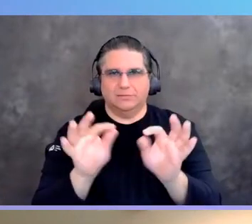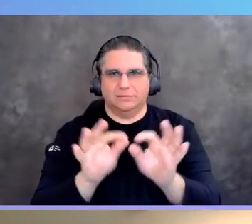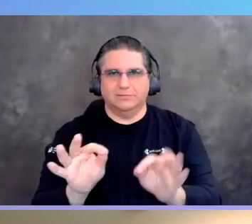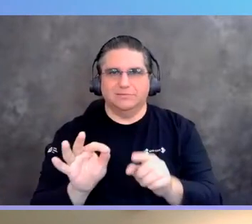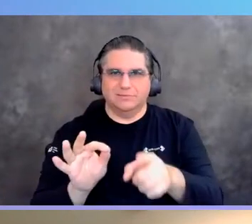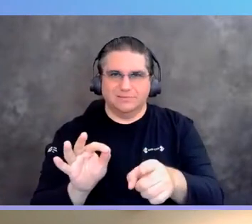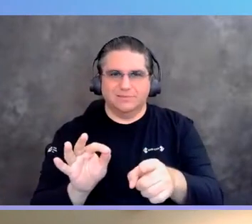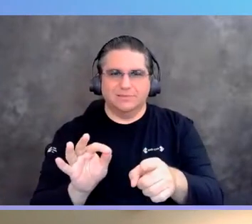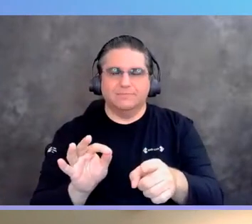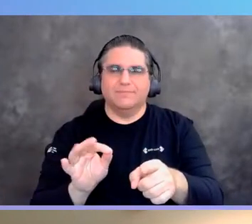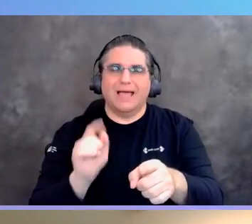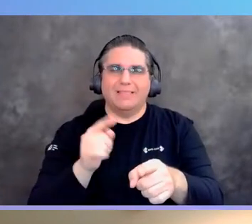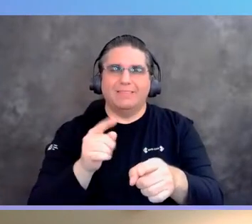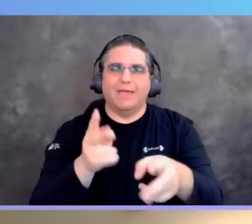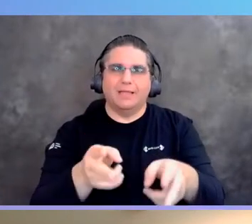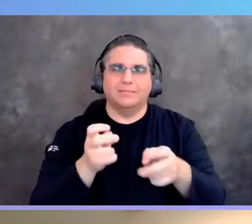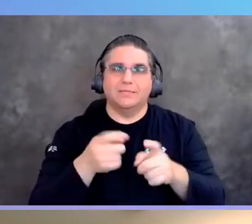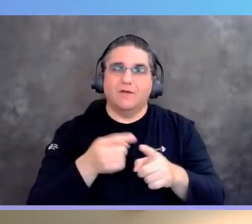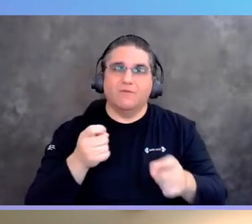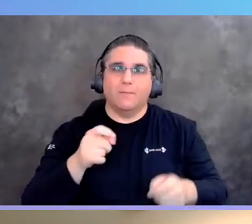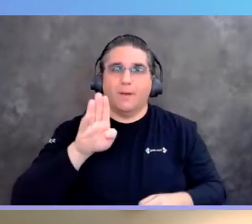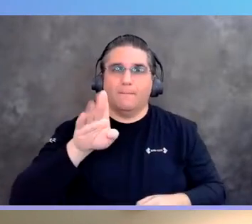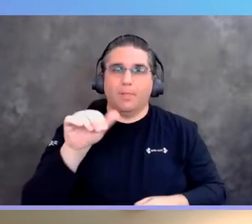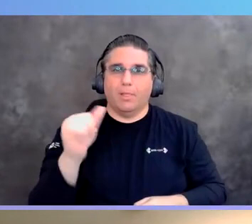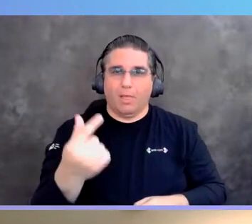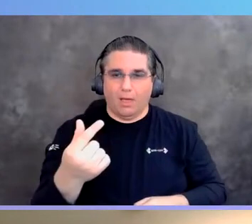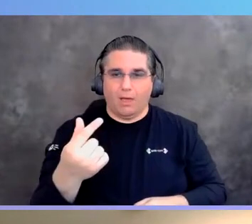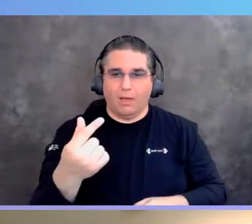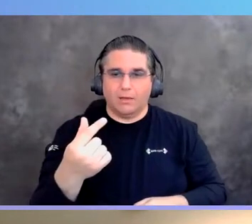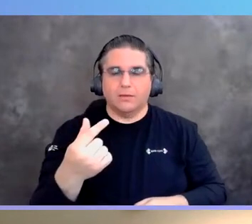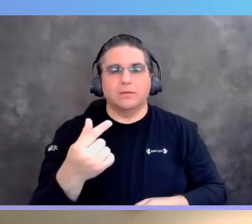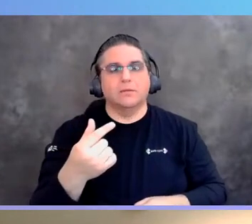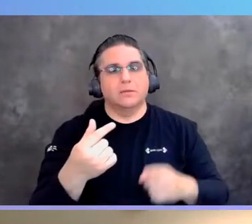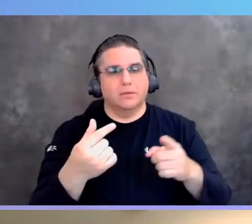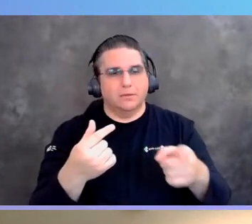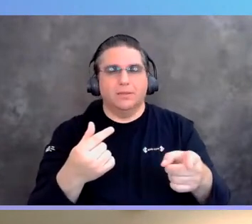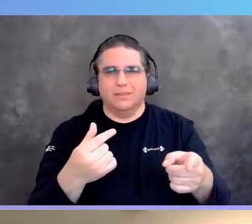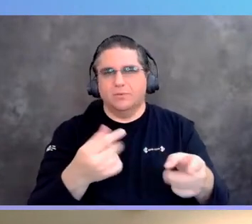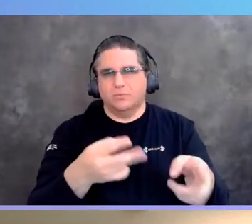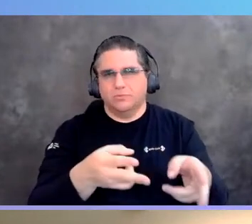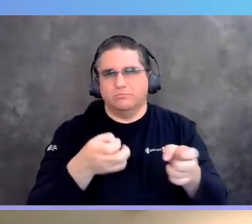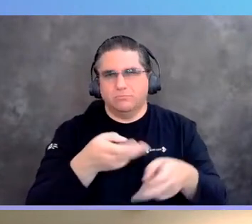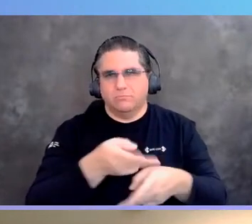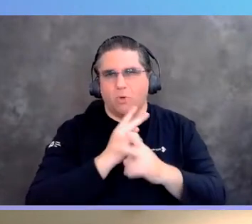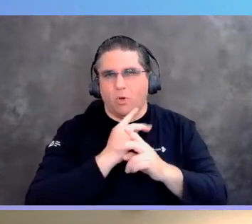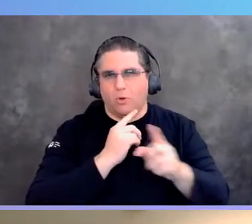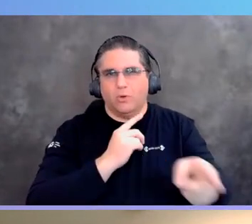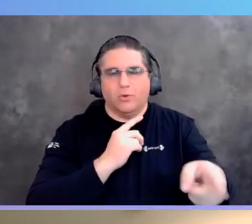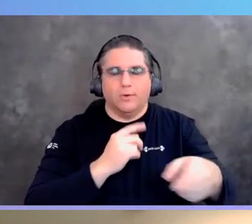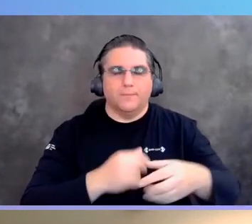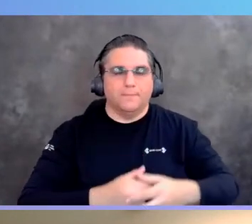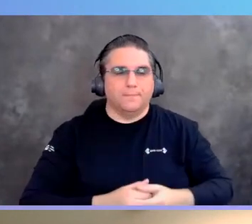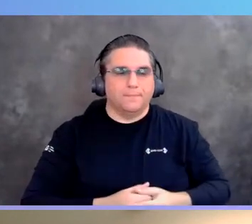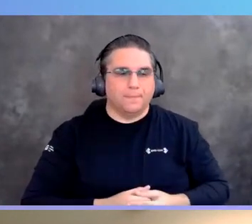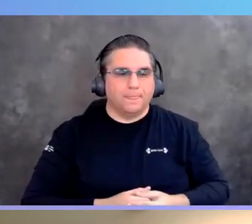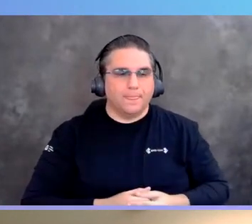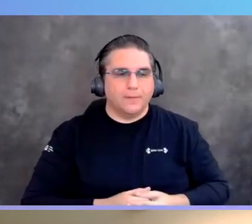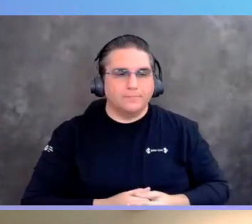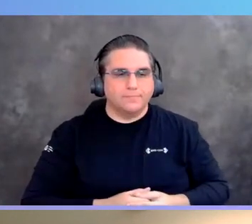blog, uh, as well, that this was taken from. The alt text in the